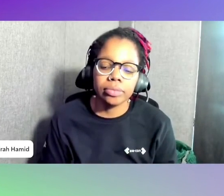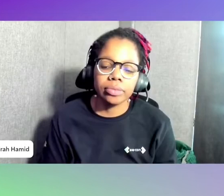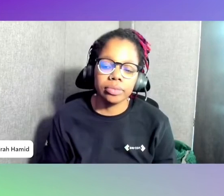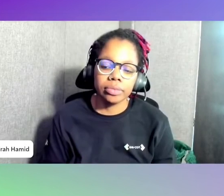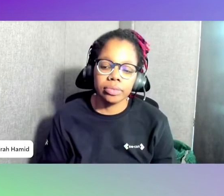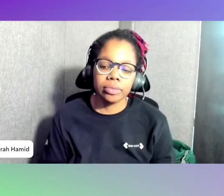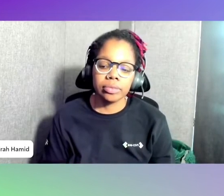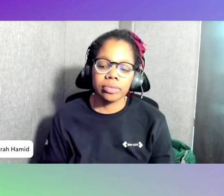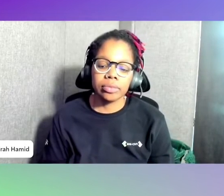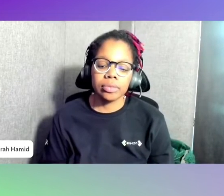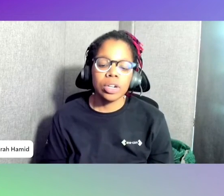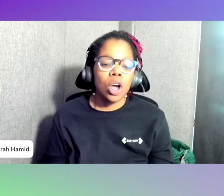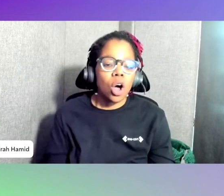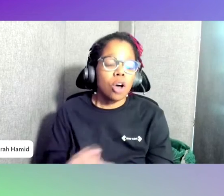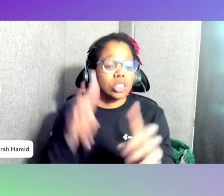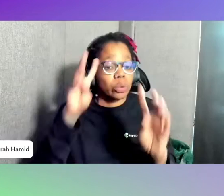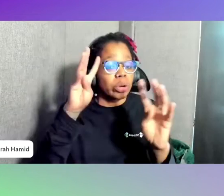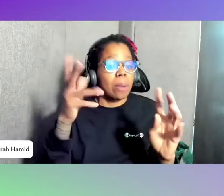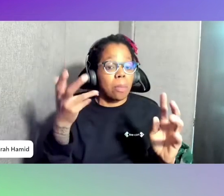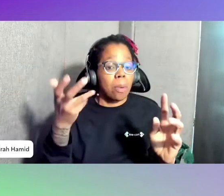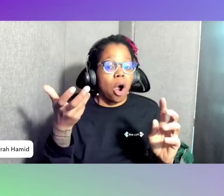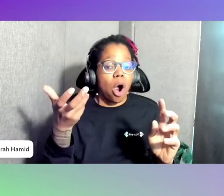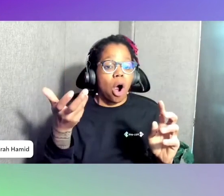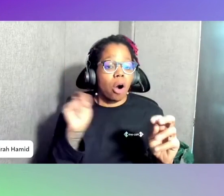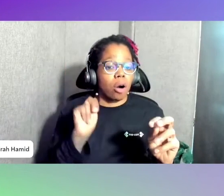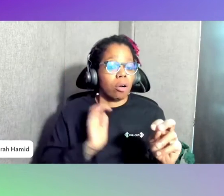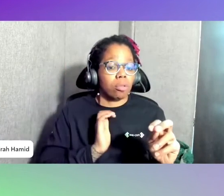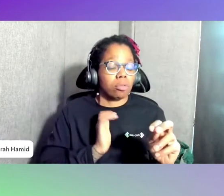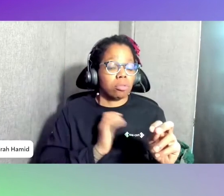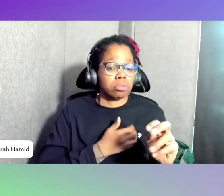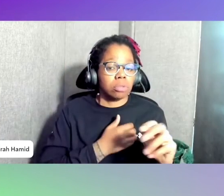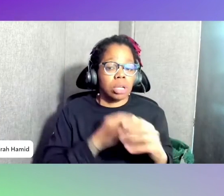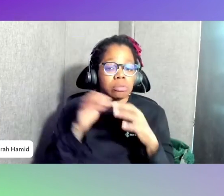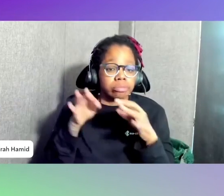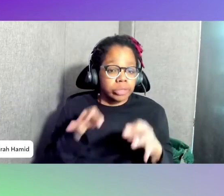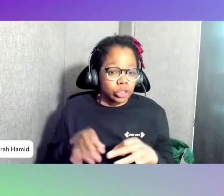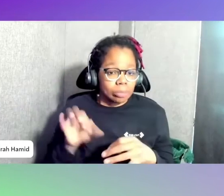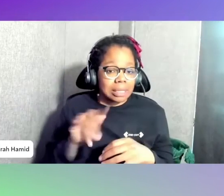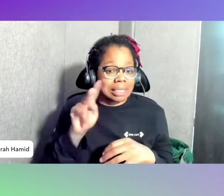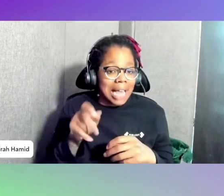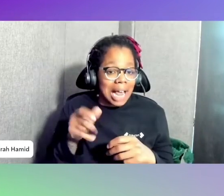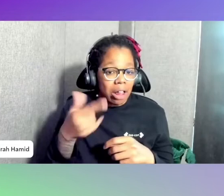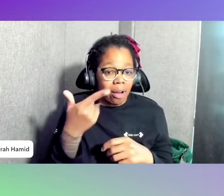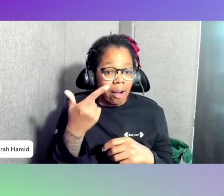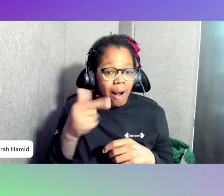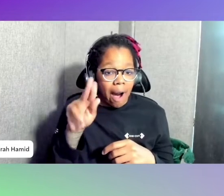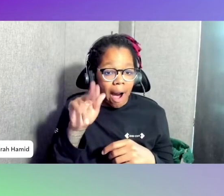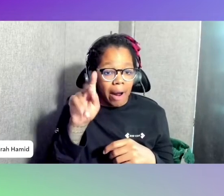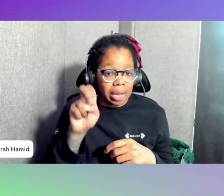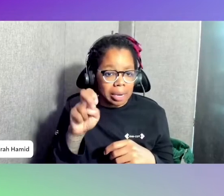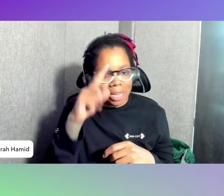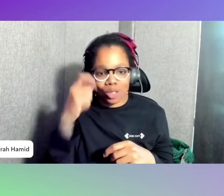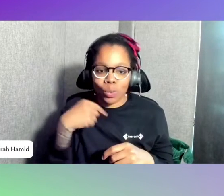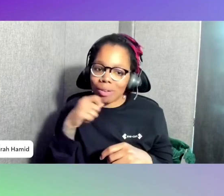directly with the graphic just by touching it period and of course we also come up